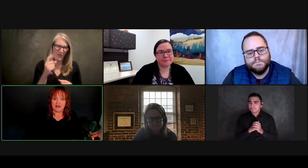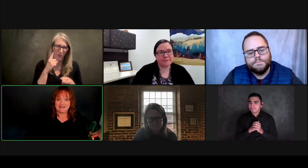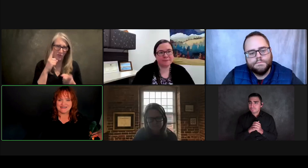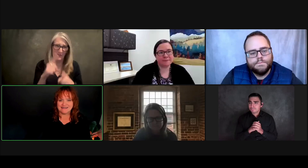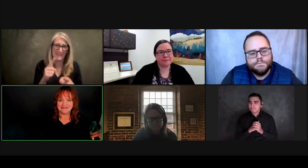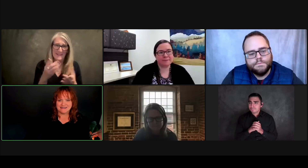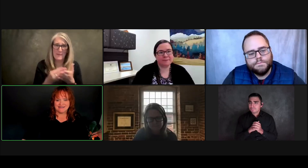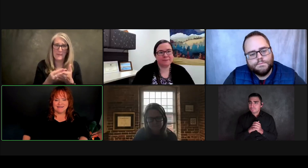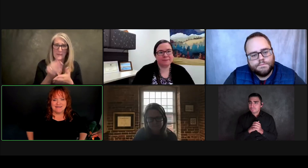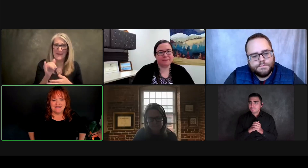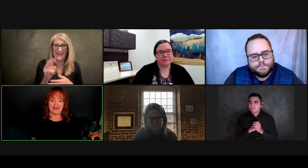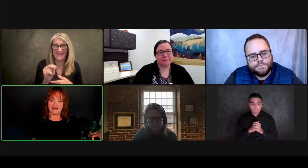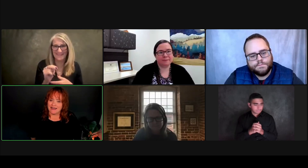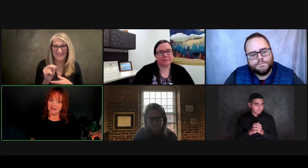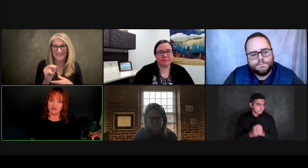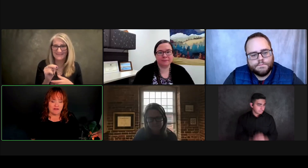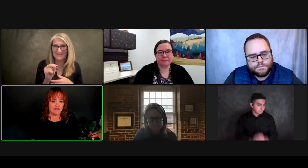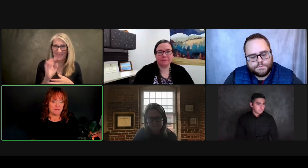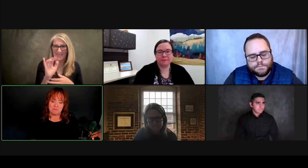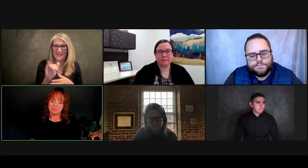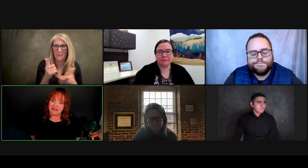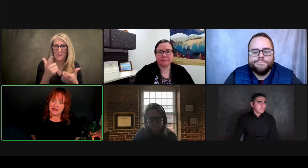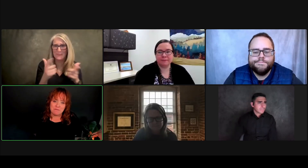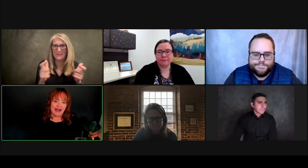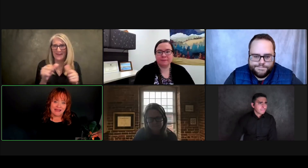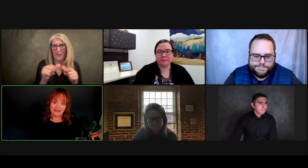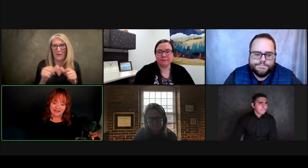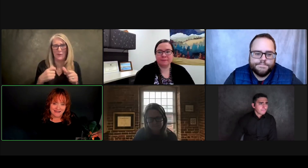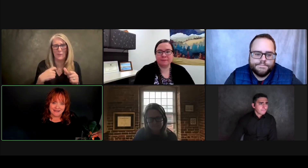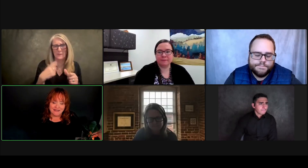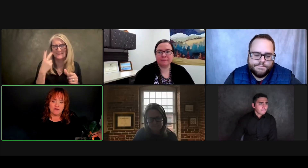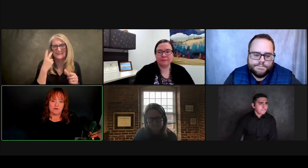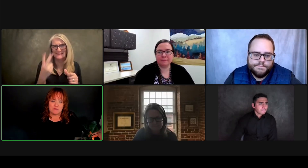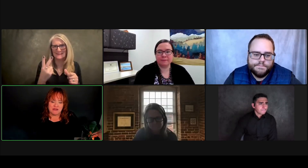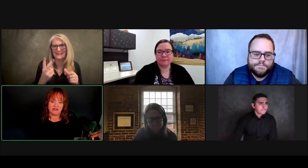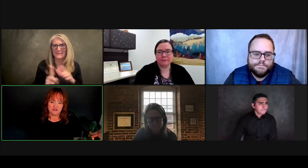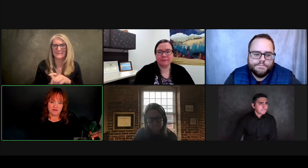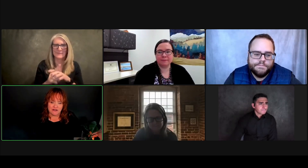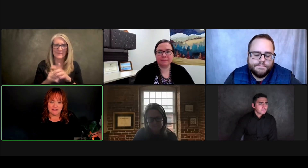Great. Yeah, and I agree that getting buy-in from administrators